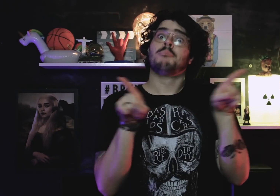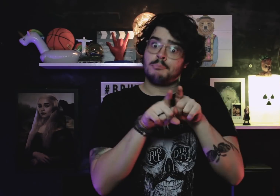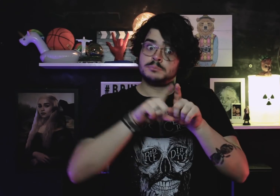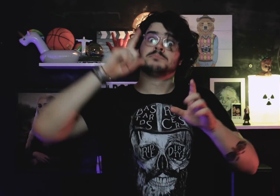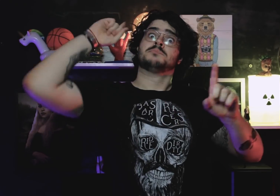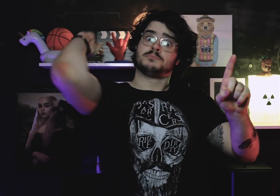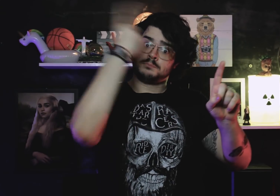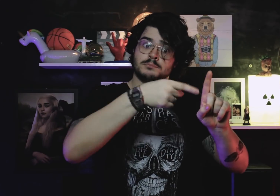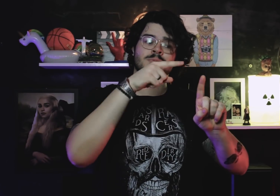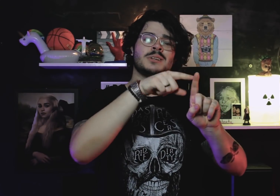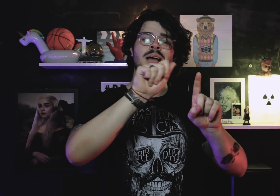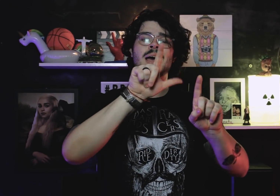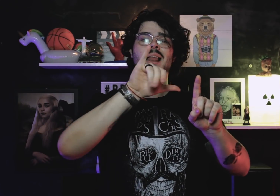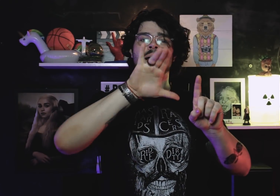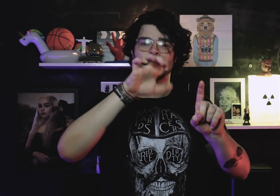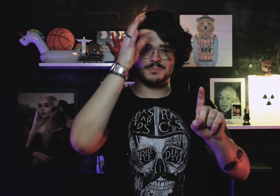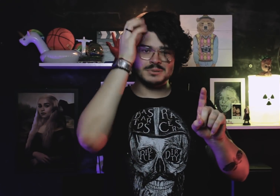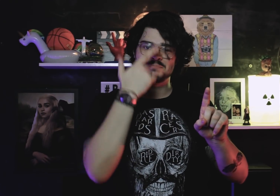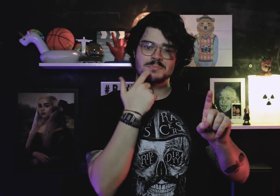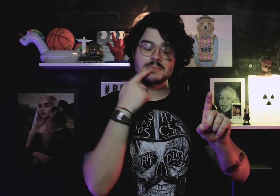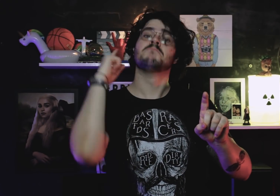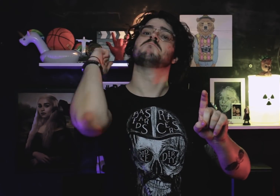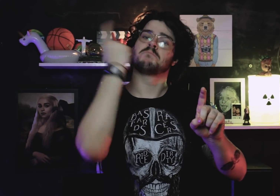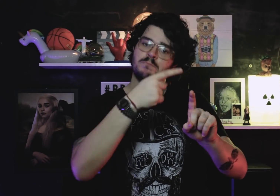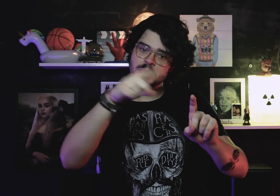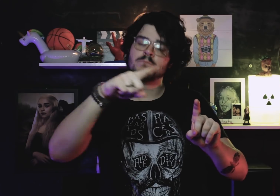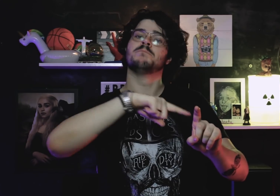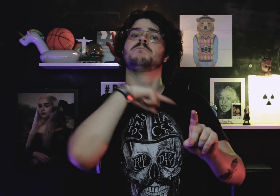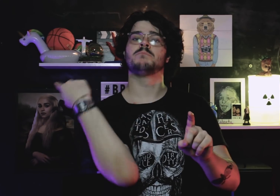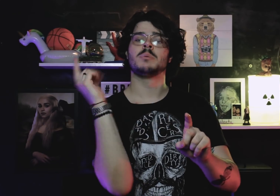And Kyteler was also condemned,